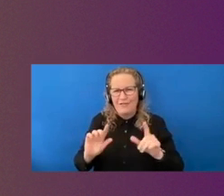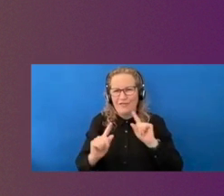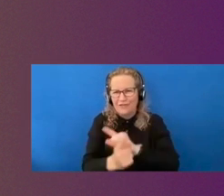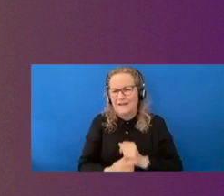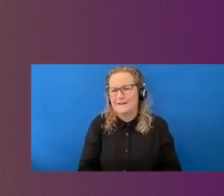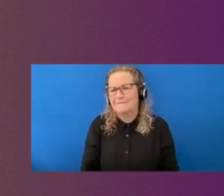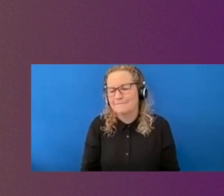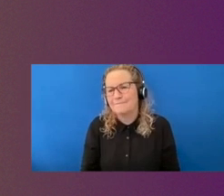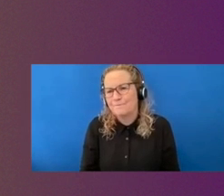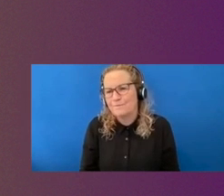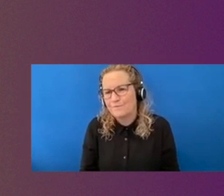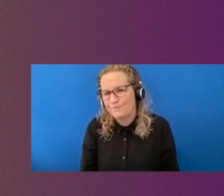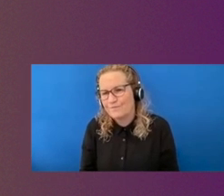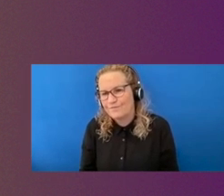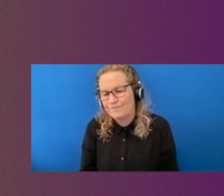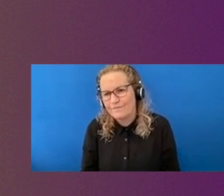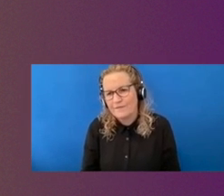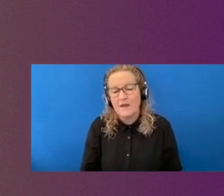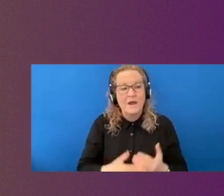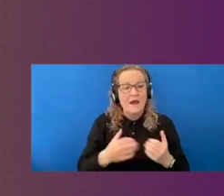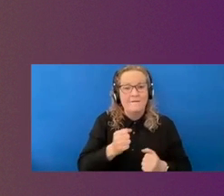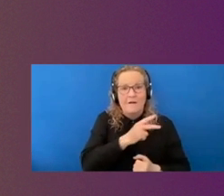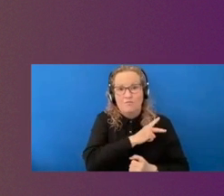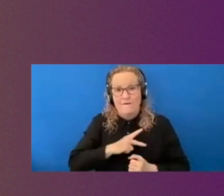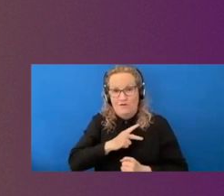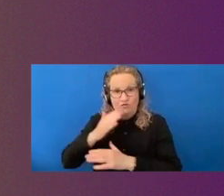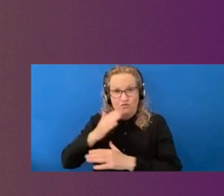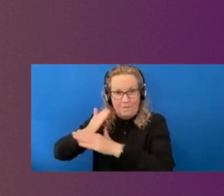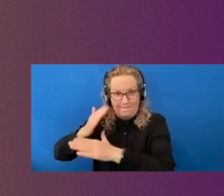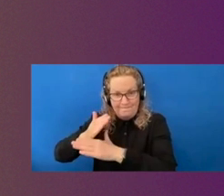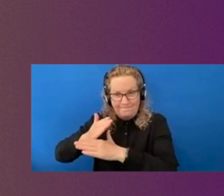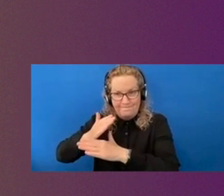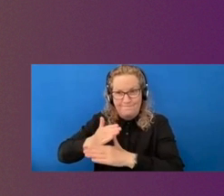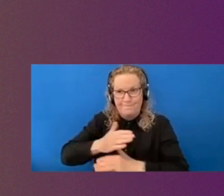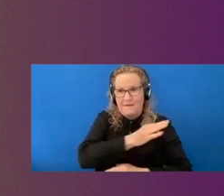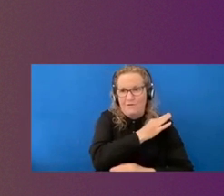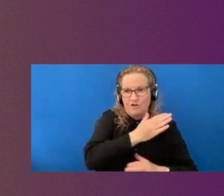Labs alongside a full-time professional job and that job in is in uh financial services sector